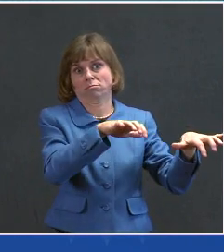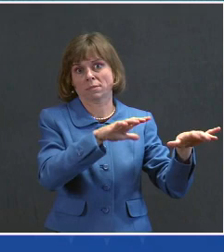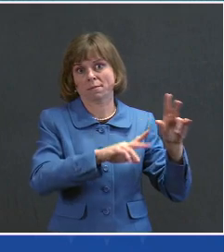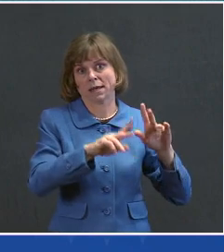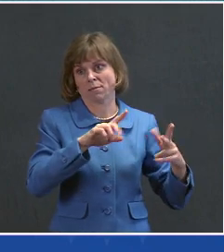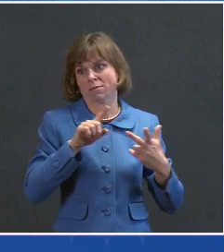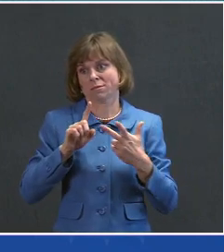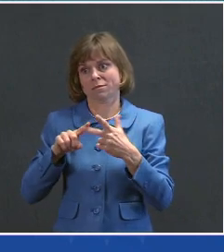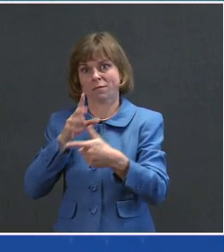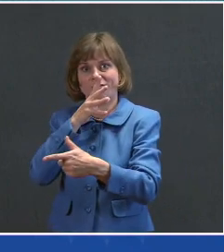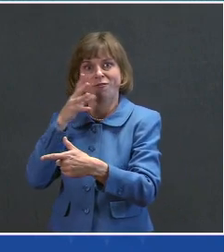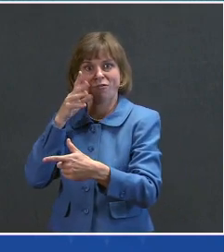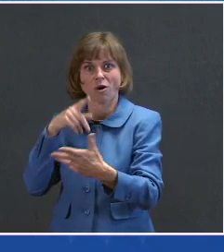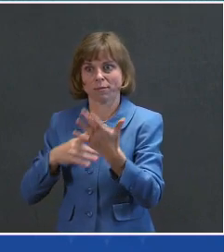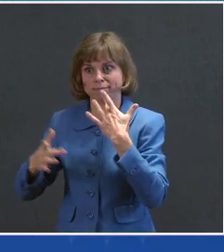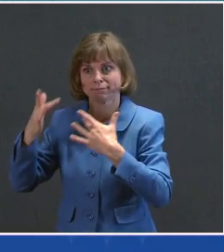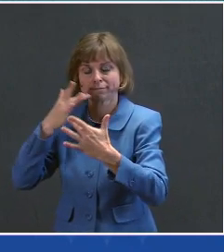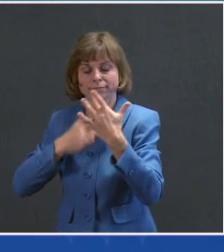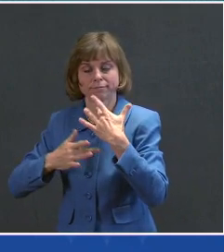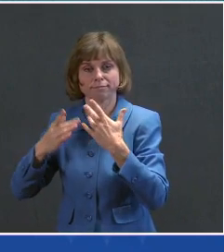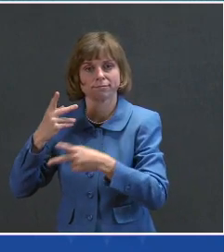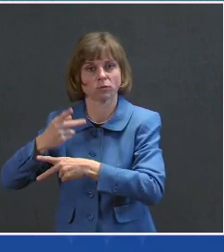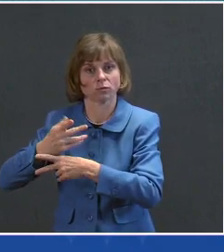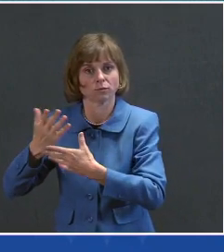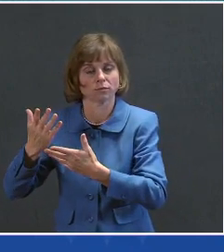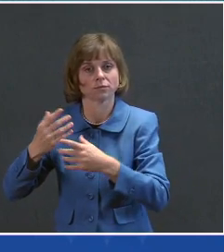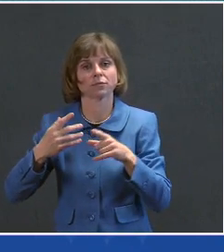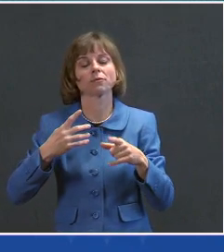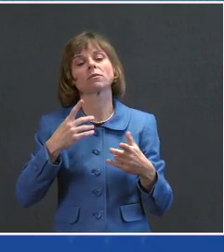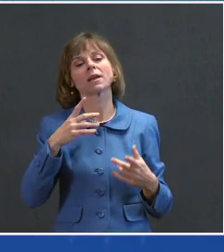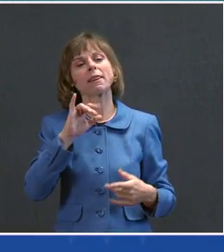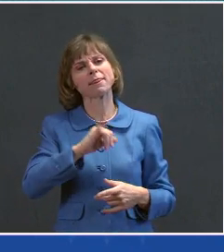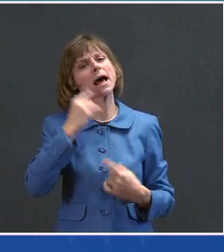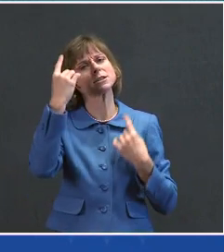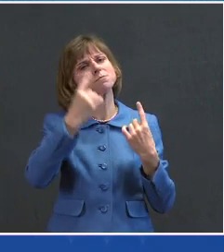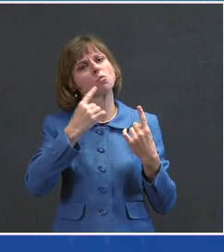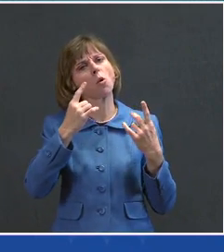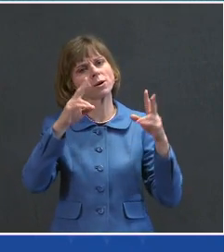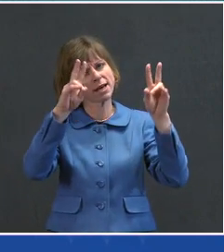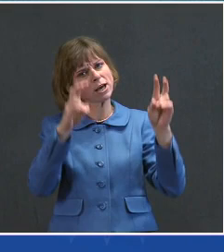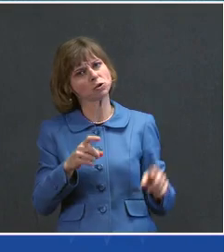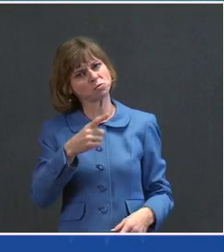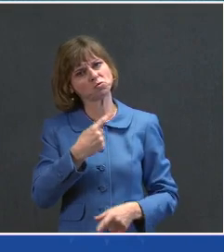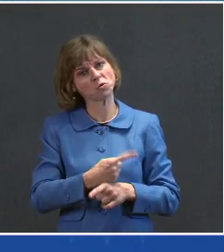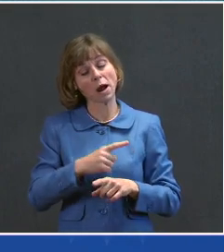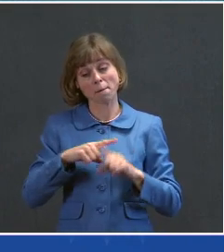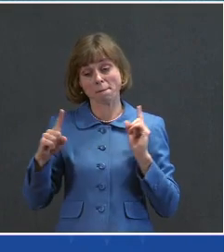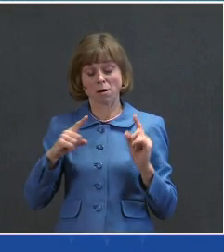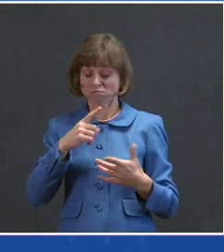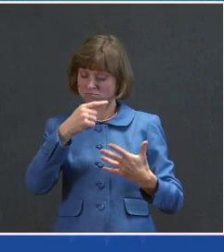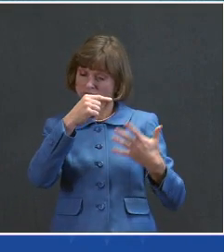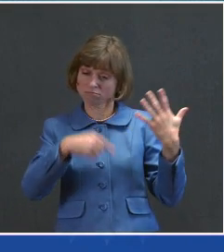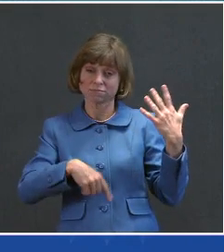But what the clear advice from our health and medical team is -- and they've looked closely at all of the questions you've raised, all important ones --